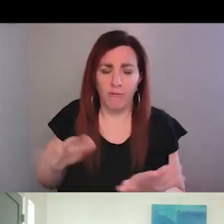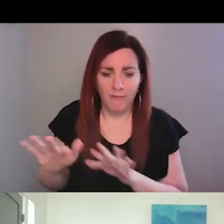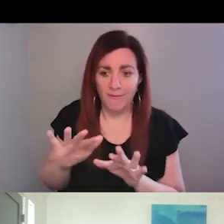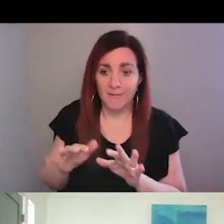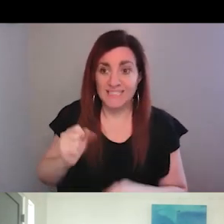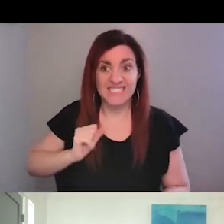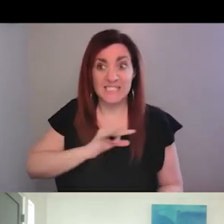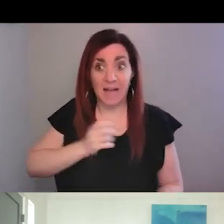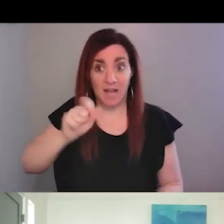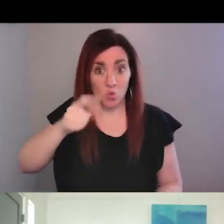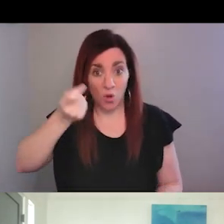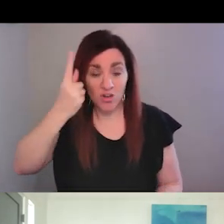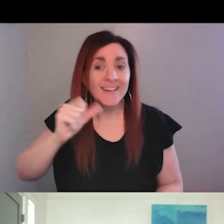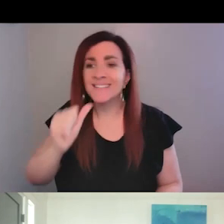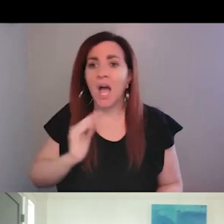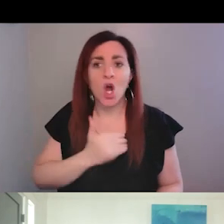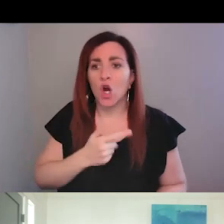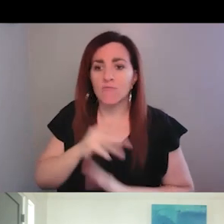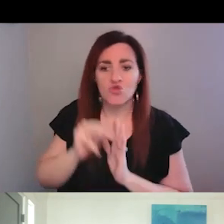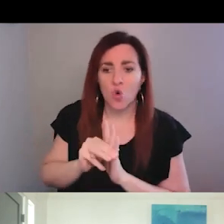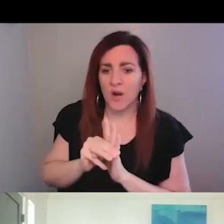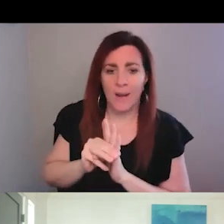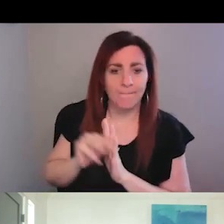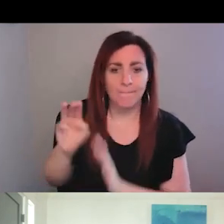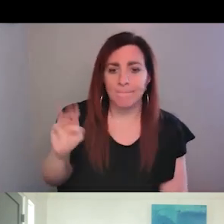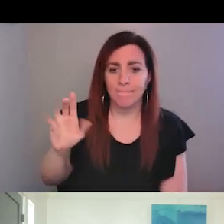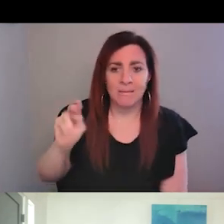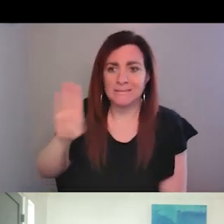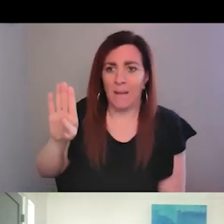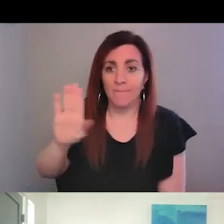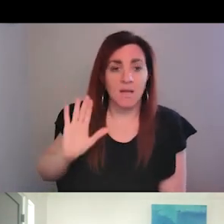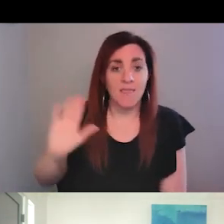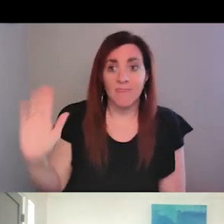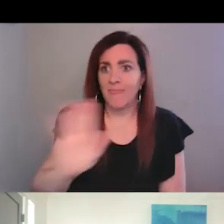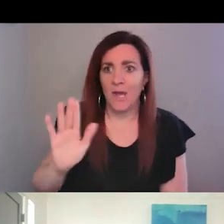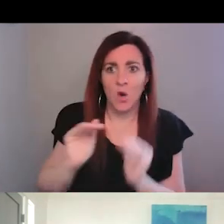PROGRAM. IT IS THEIR FLOOR. IT IS THEIRS. VERY FEW OF OUR